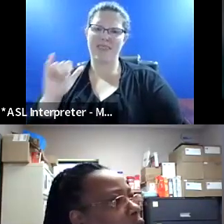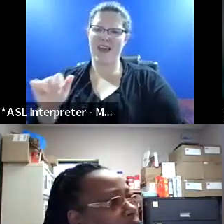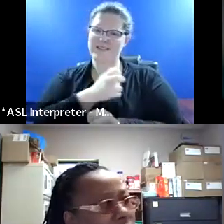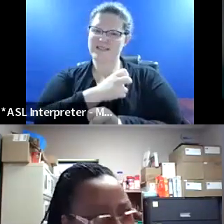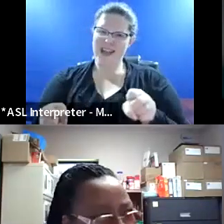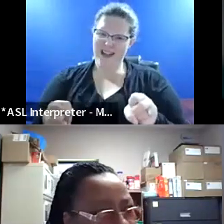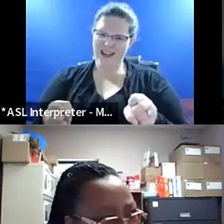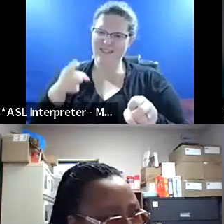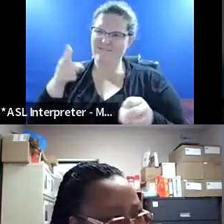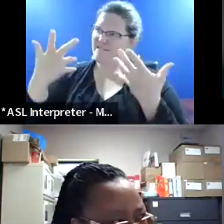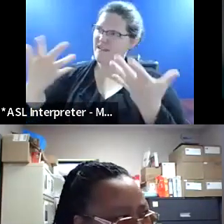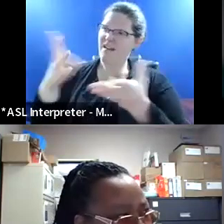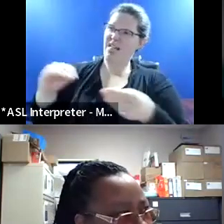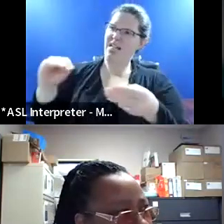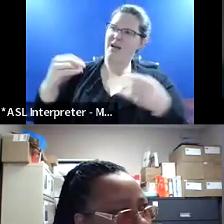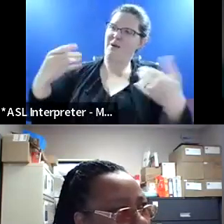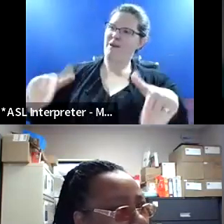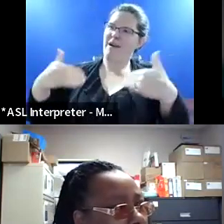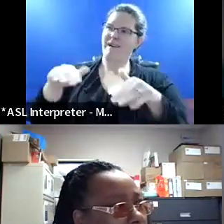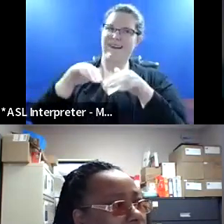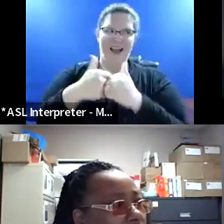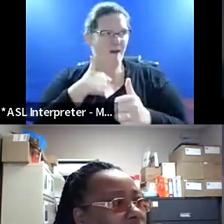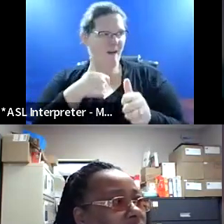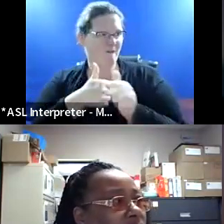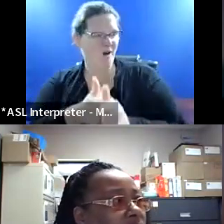THERE WE GO. THIS IS ERIC AGAIN FROM MID-STATE IN STEVENS POINT.